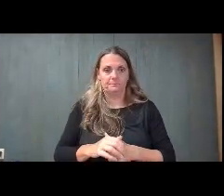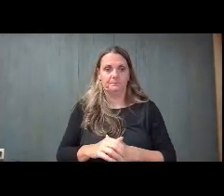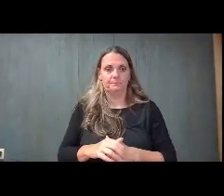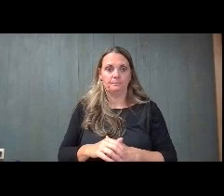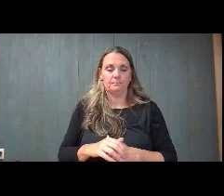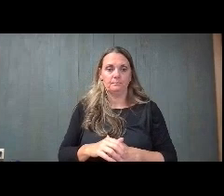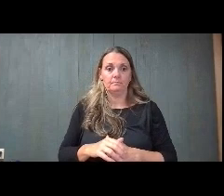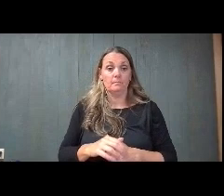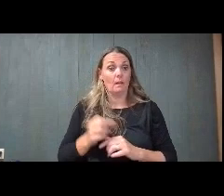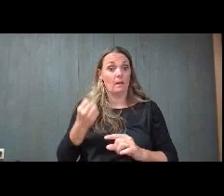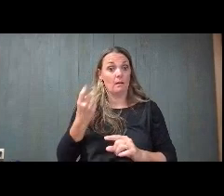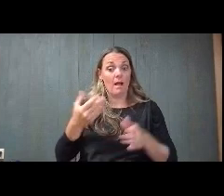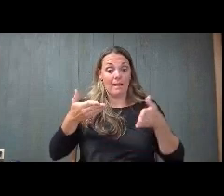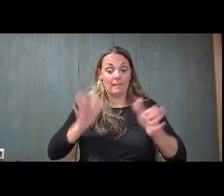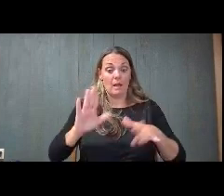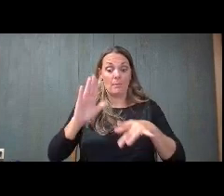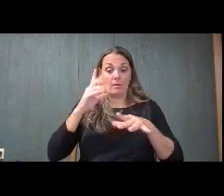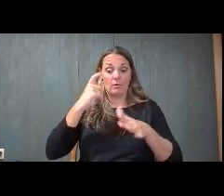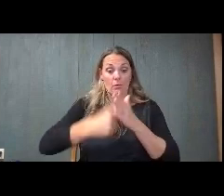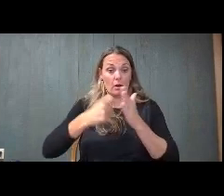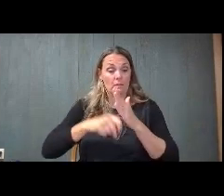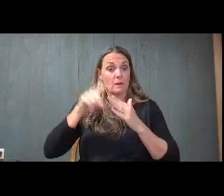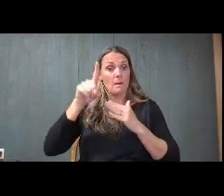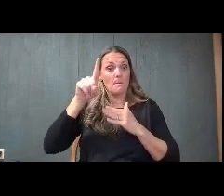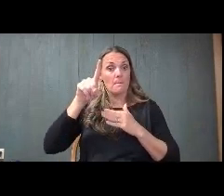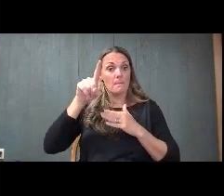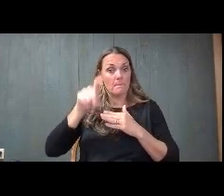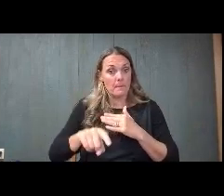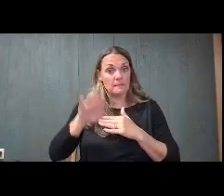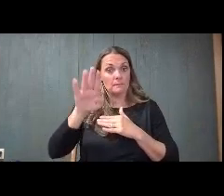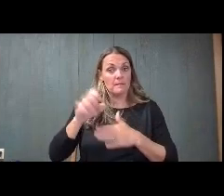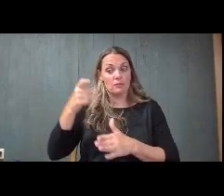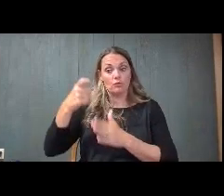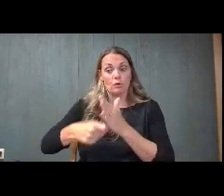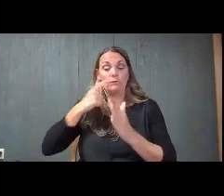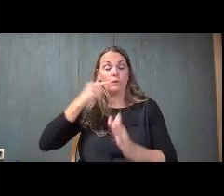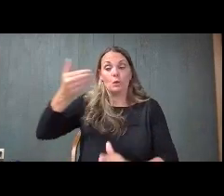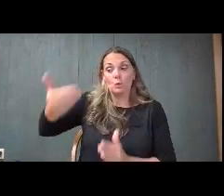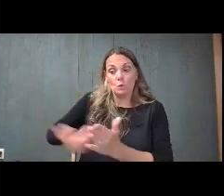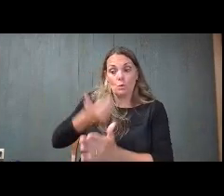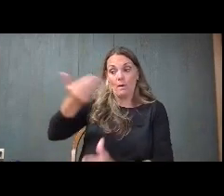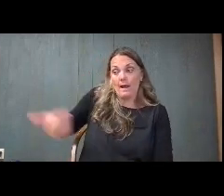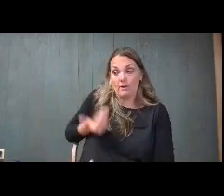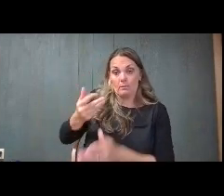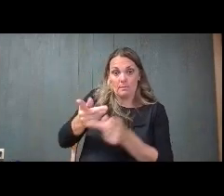Allowable training costs may only be charged for the newly hired physicians, who are serving